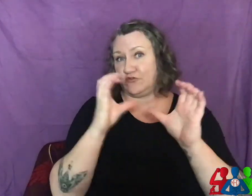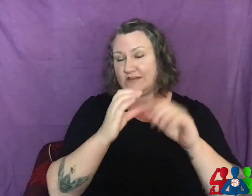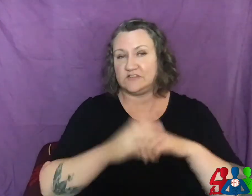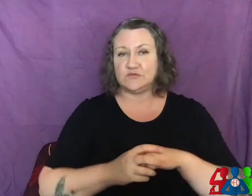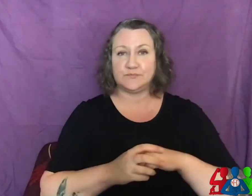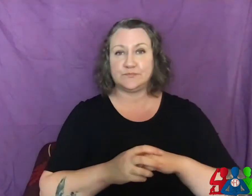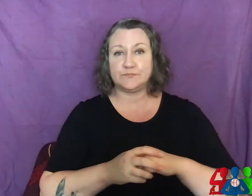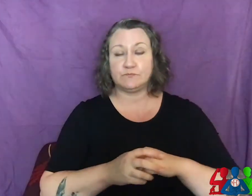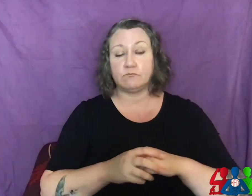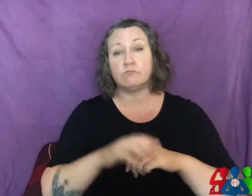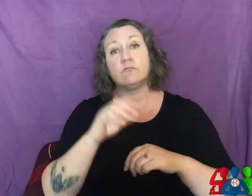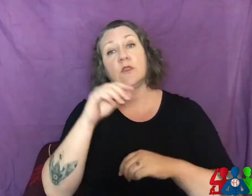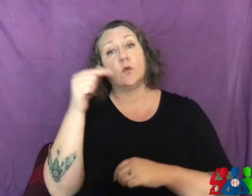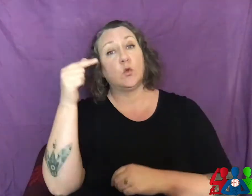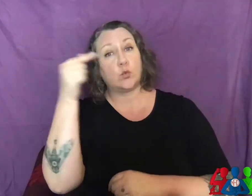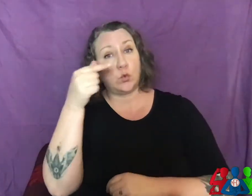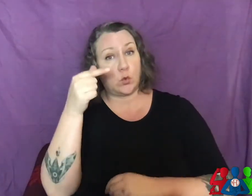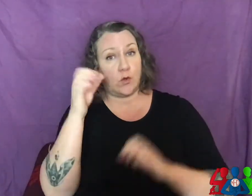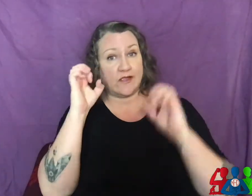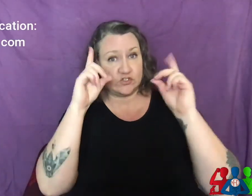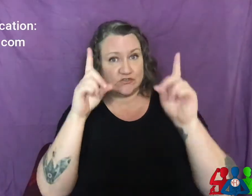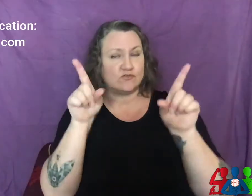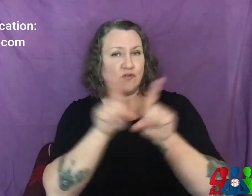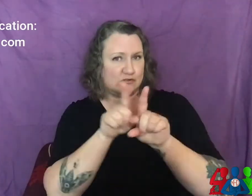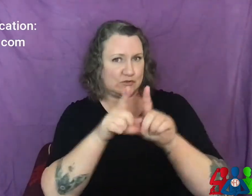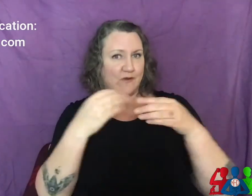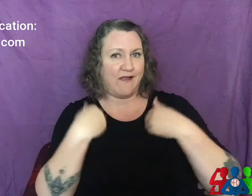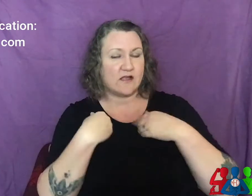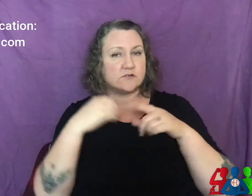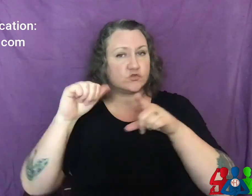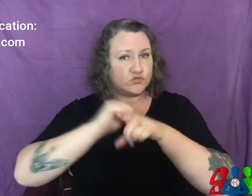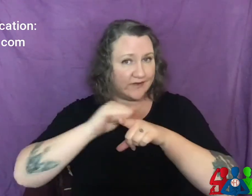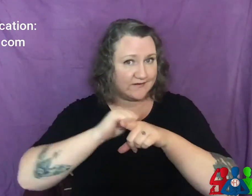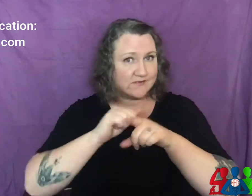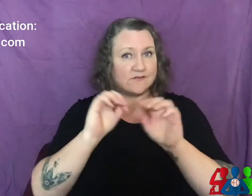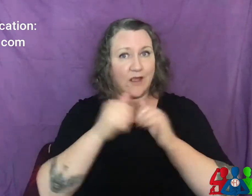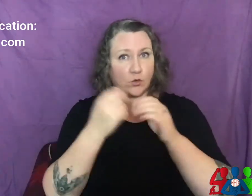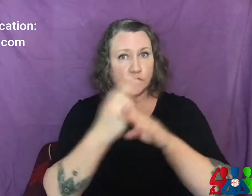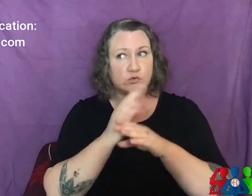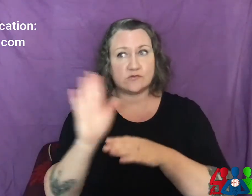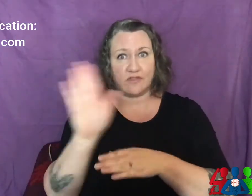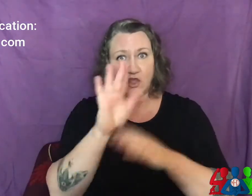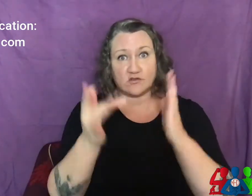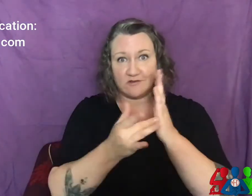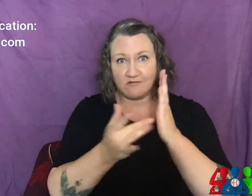are all free and you can earn a certification by going through it. Google Education also has